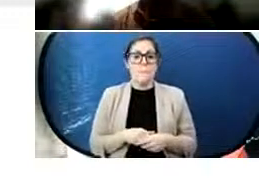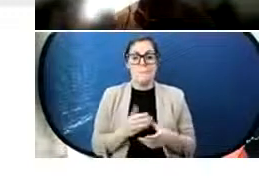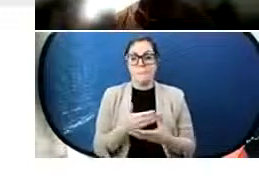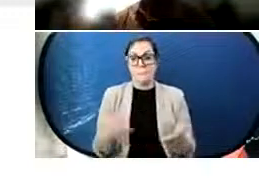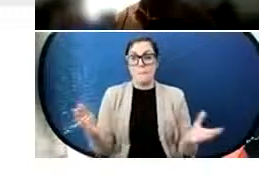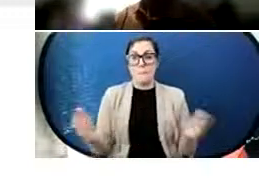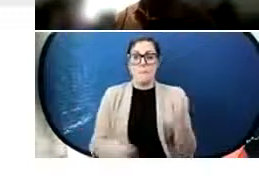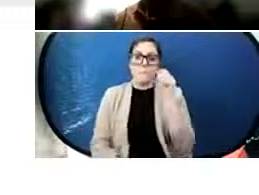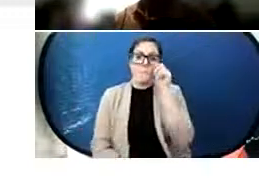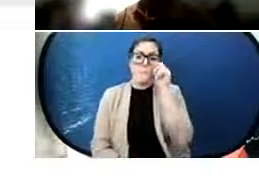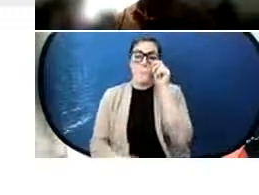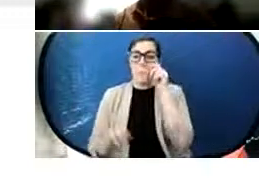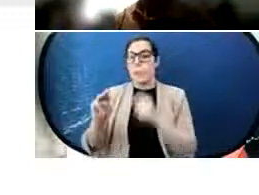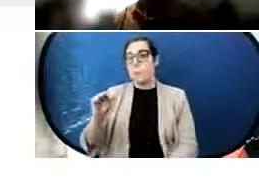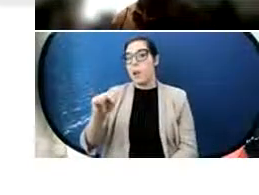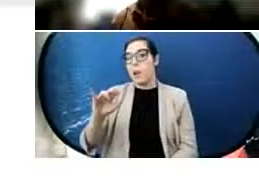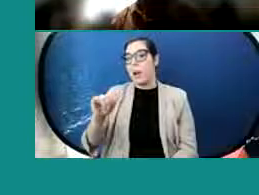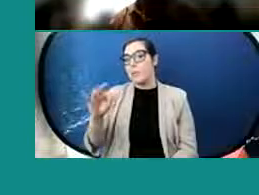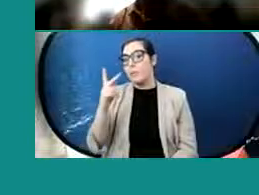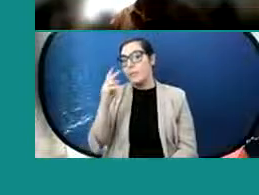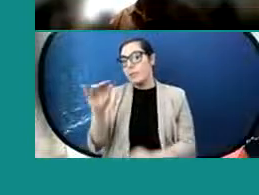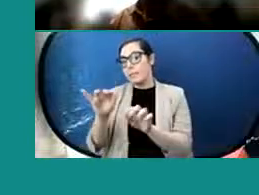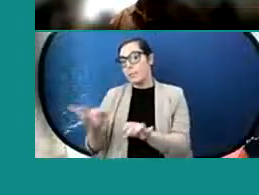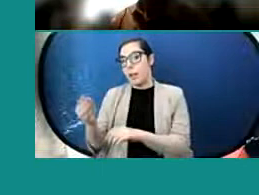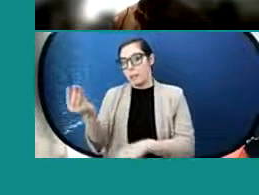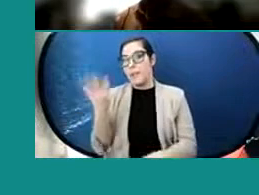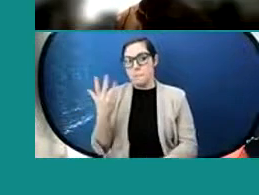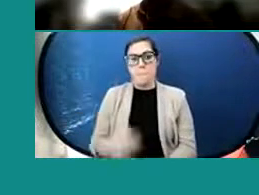Monica, if you see anything in the chat, go ahead and read that out. >>